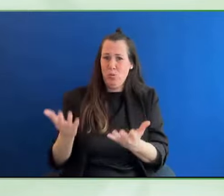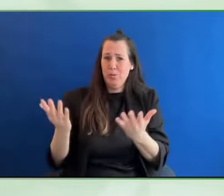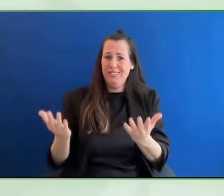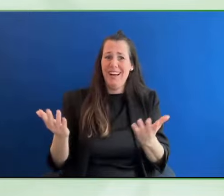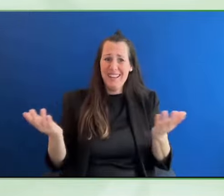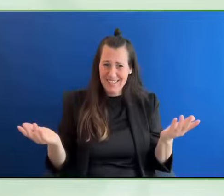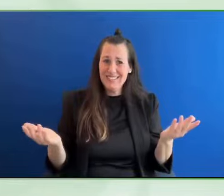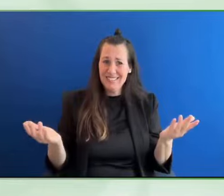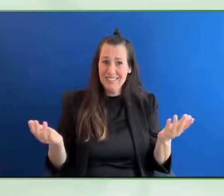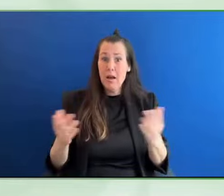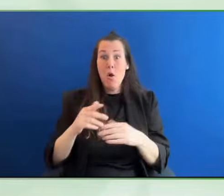lose out.